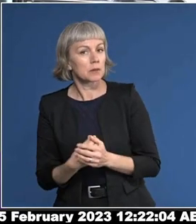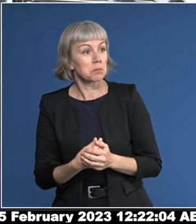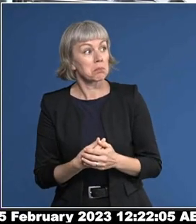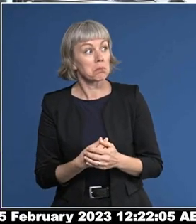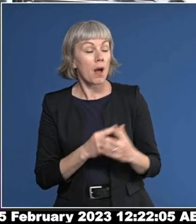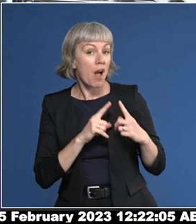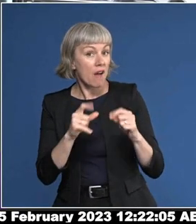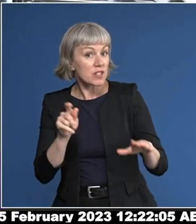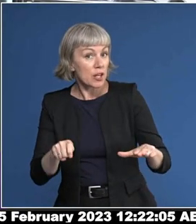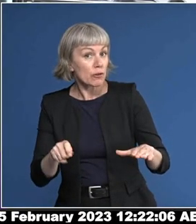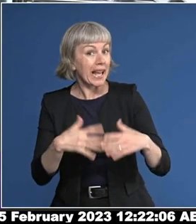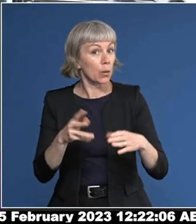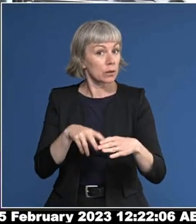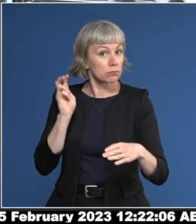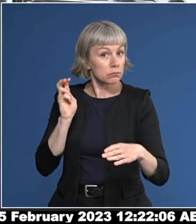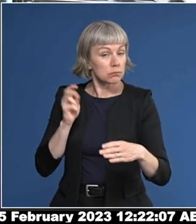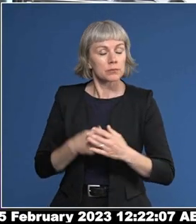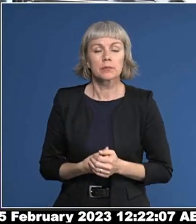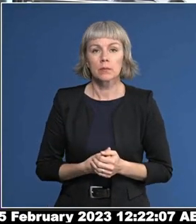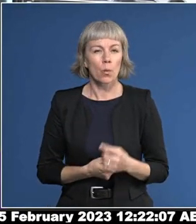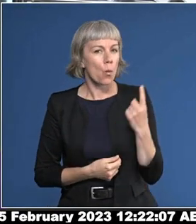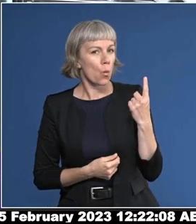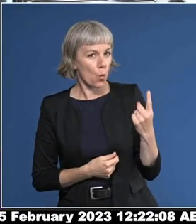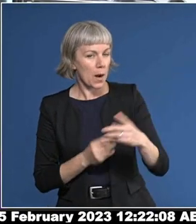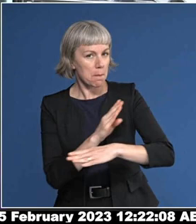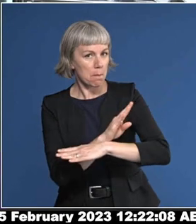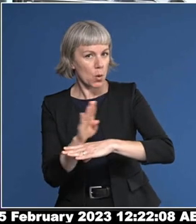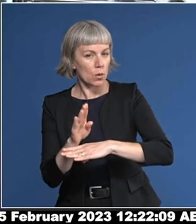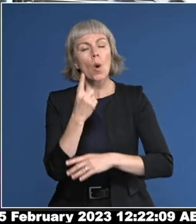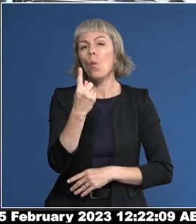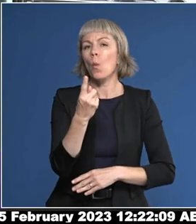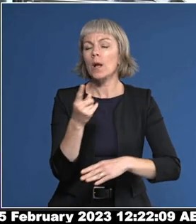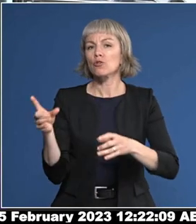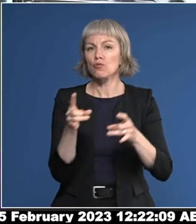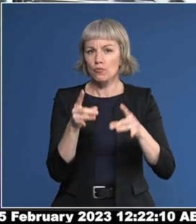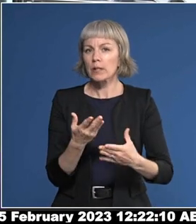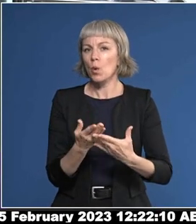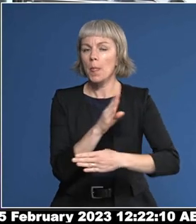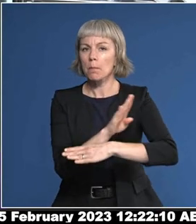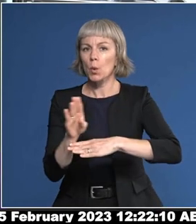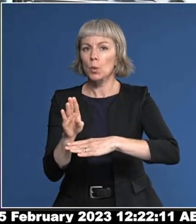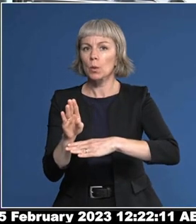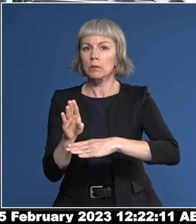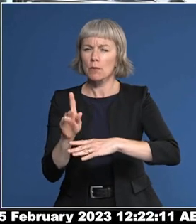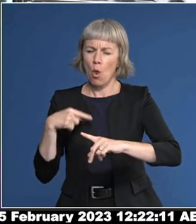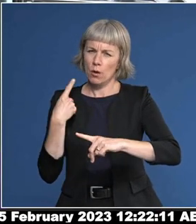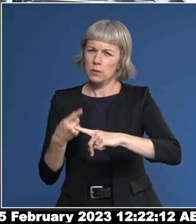We have had one of the directors who had been on the board for some time who stepped down at the annual general meeting in November last year.